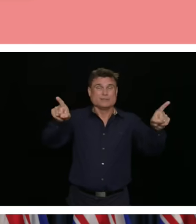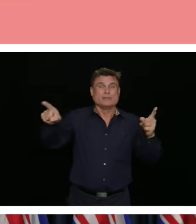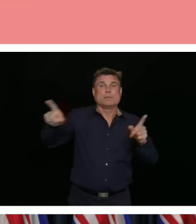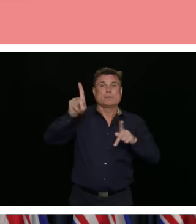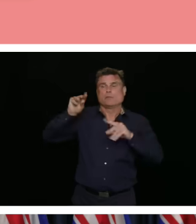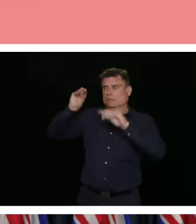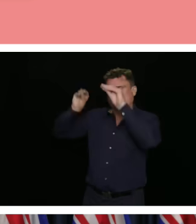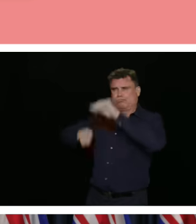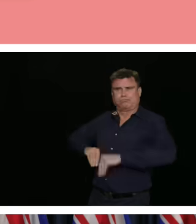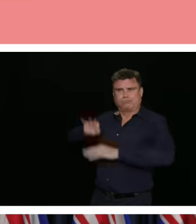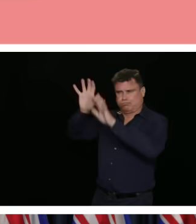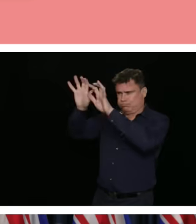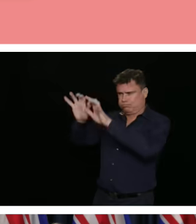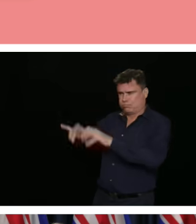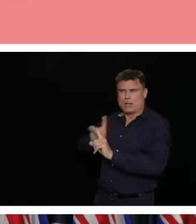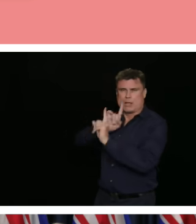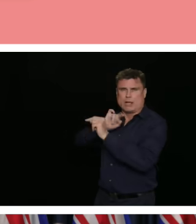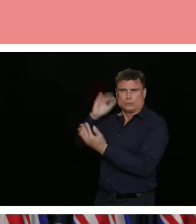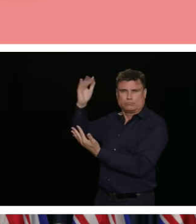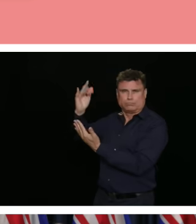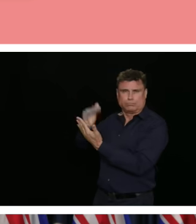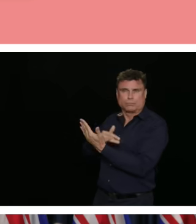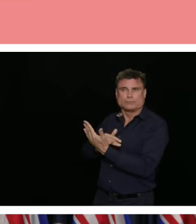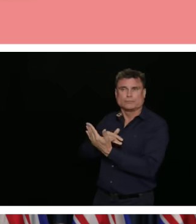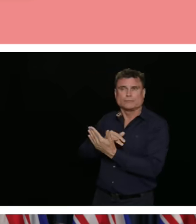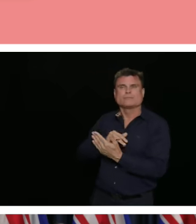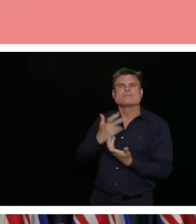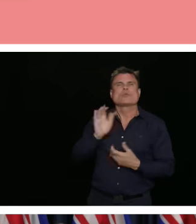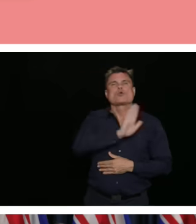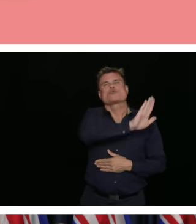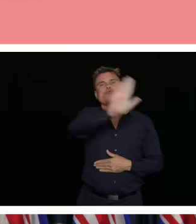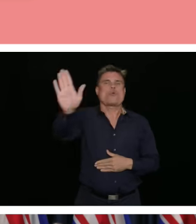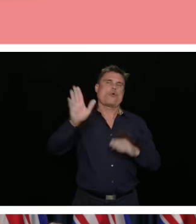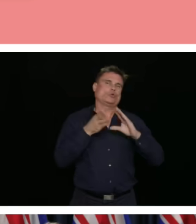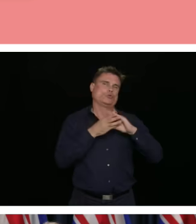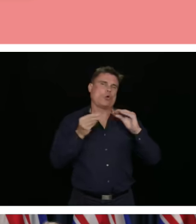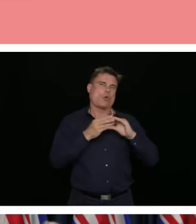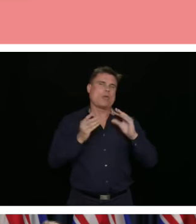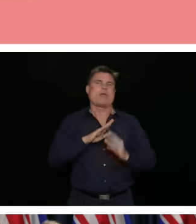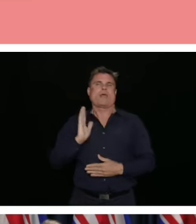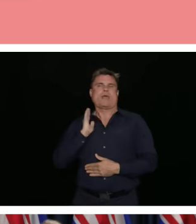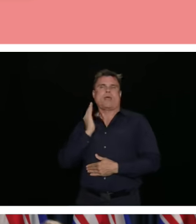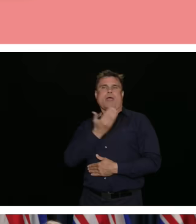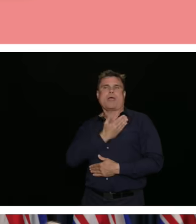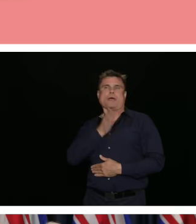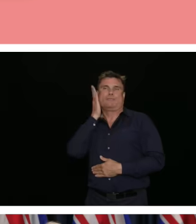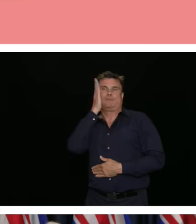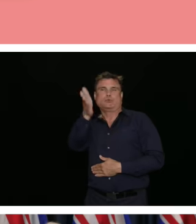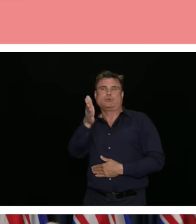influenza, for example, but much lower than certain scenarios. When we look at our outbreaks -- so we've